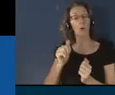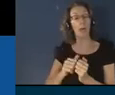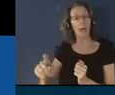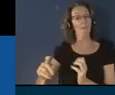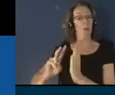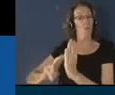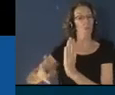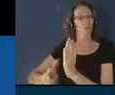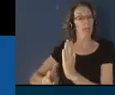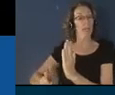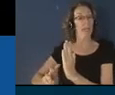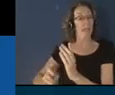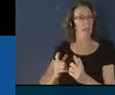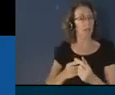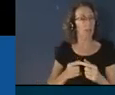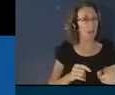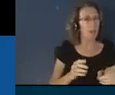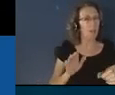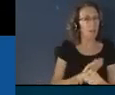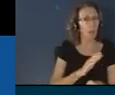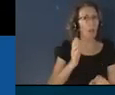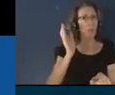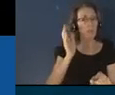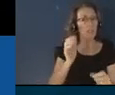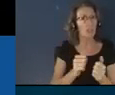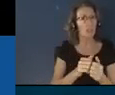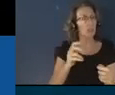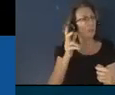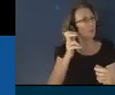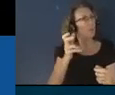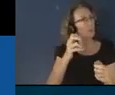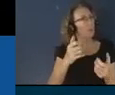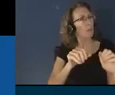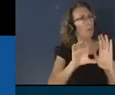as opposed to sitting through the whole whole presentation so there are a lot